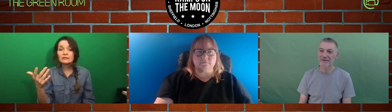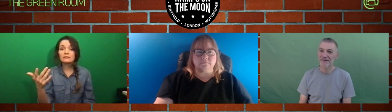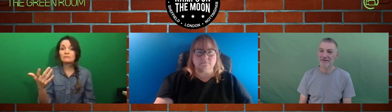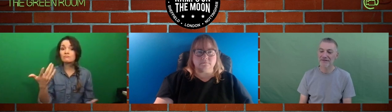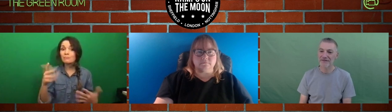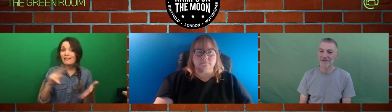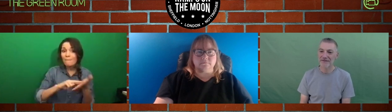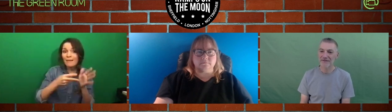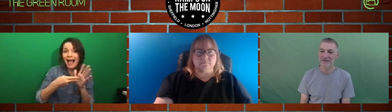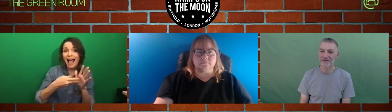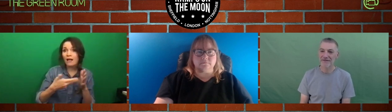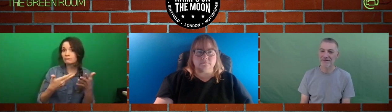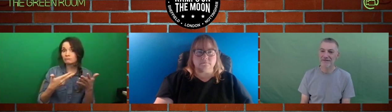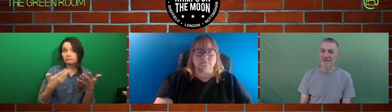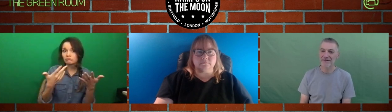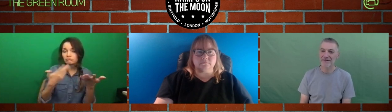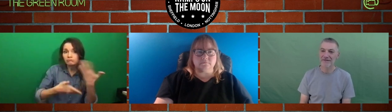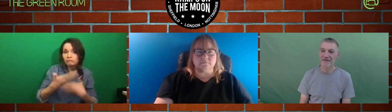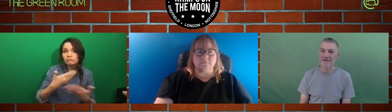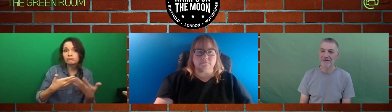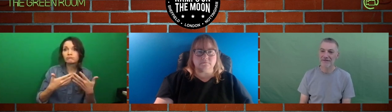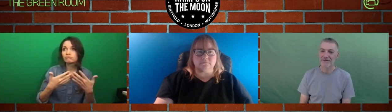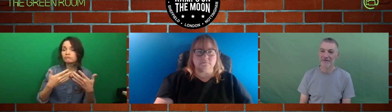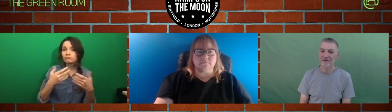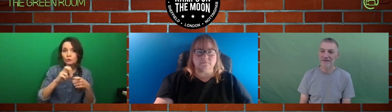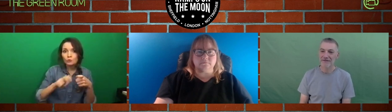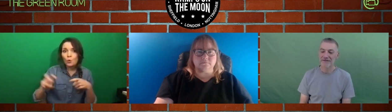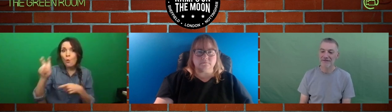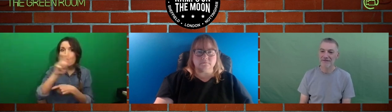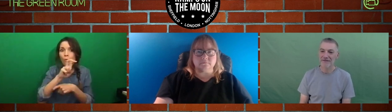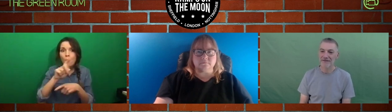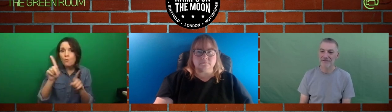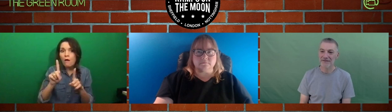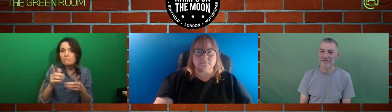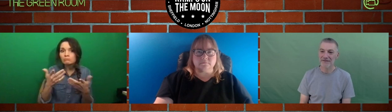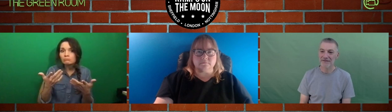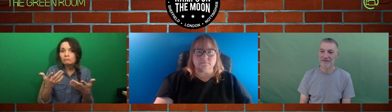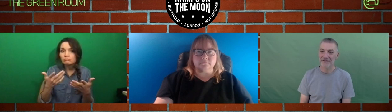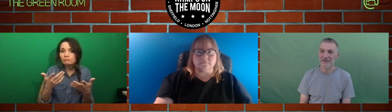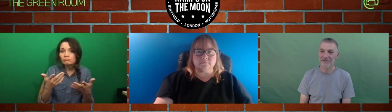you were gonna deal with the touring part?